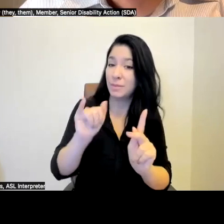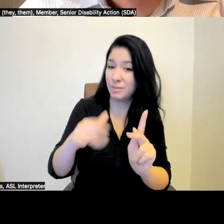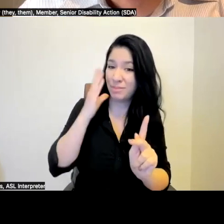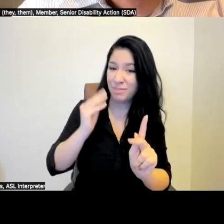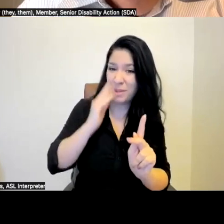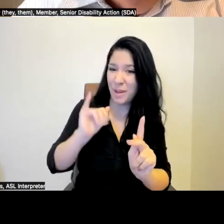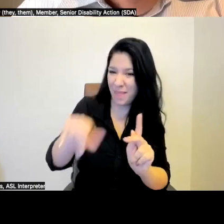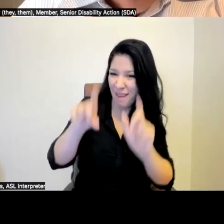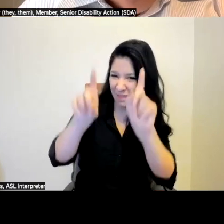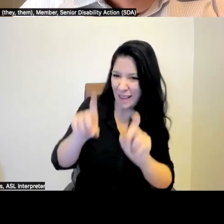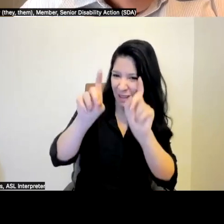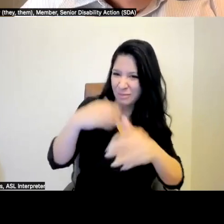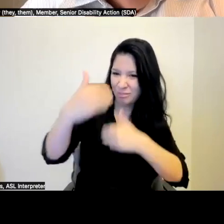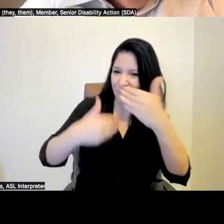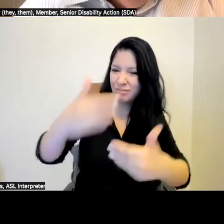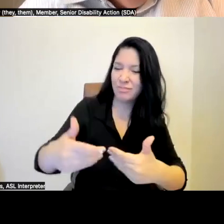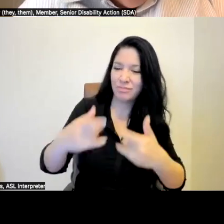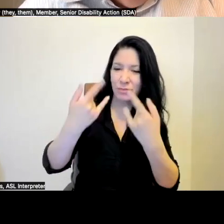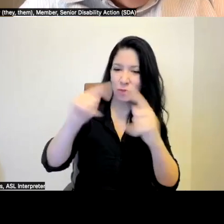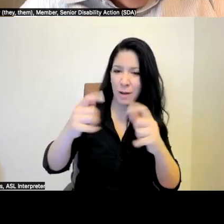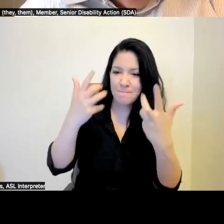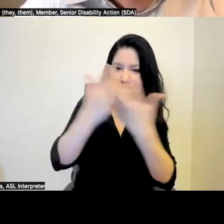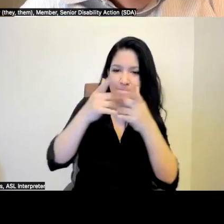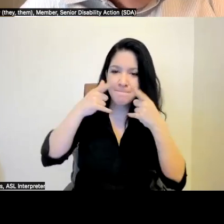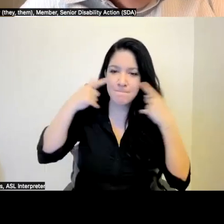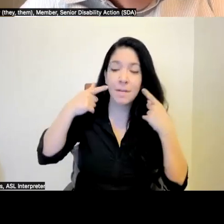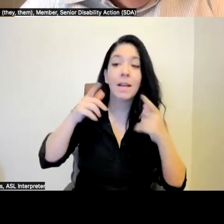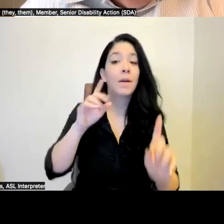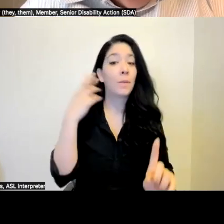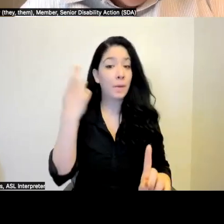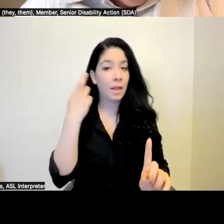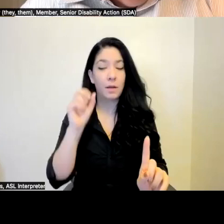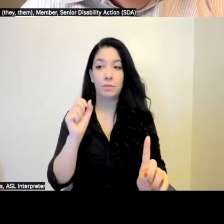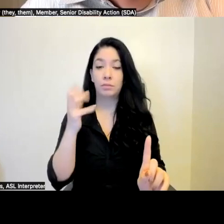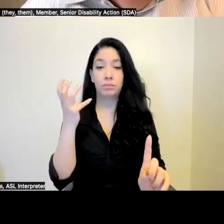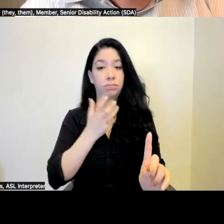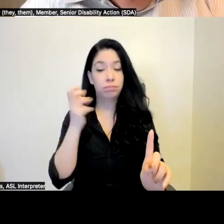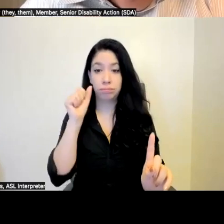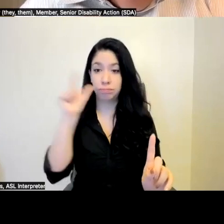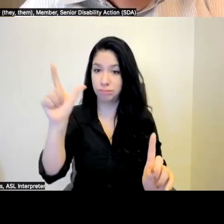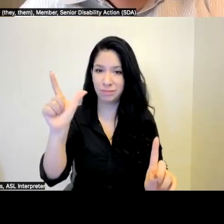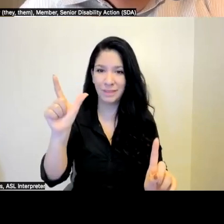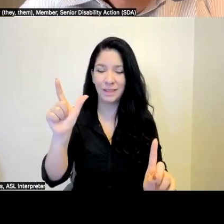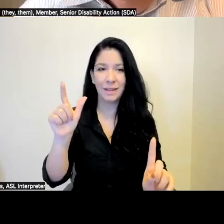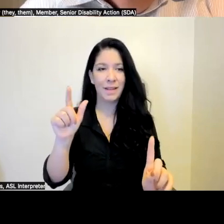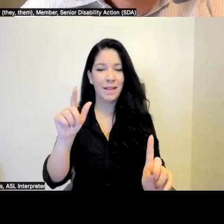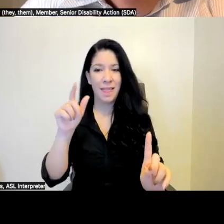test process, have been surprised at the one that actually fit them. It was not the one that they